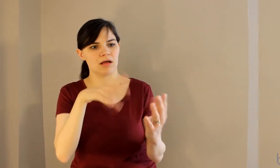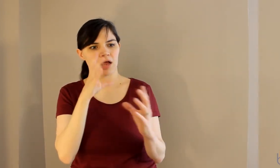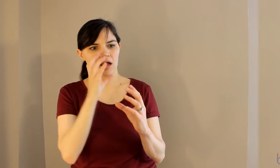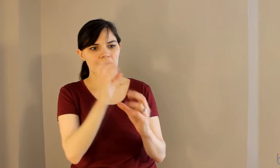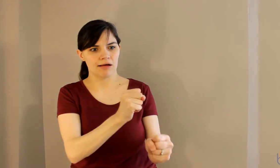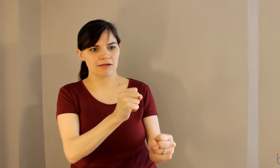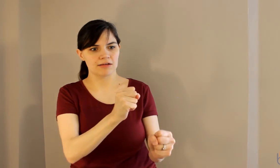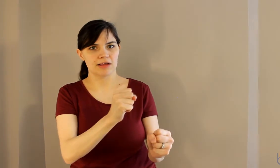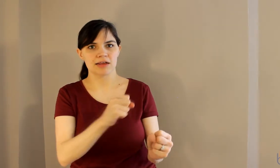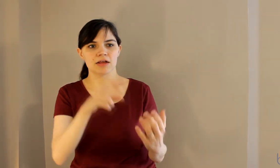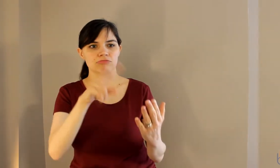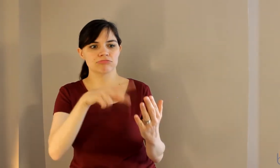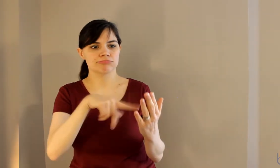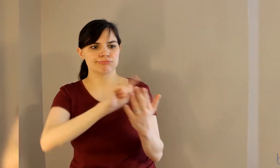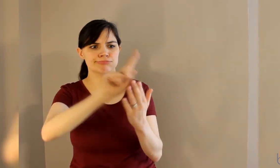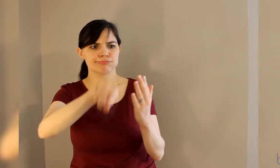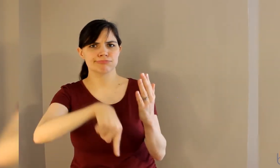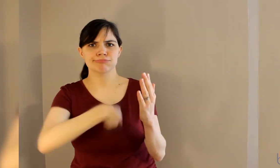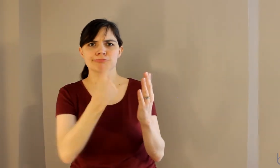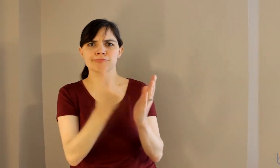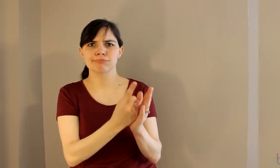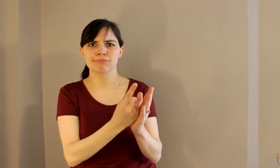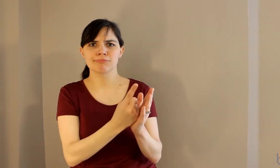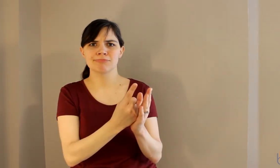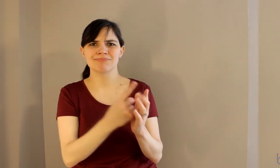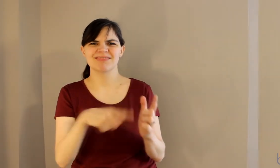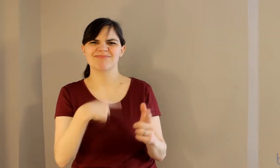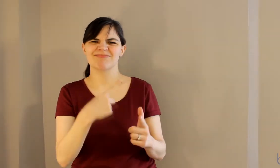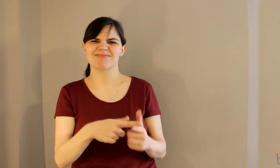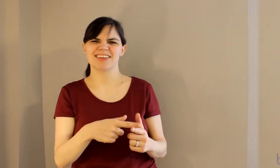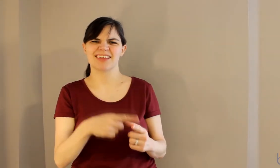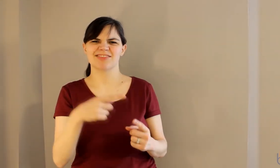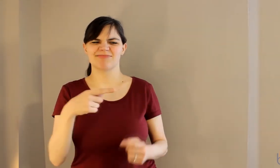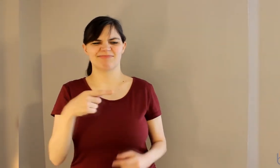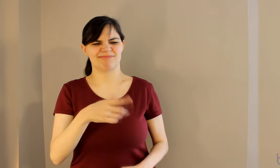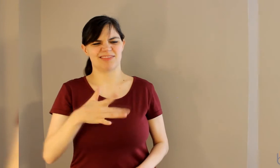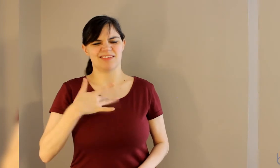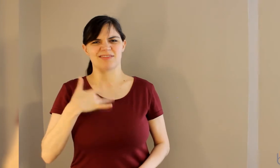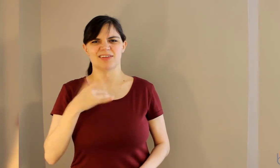and read. It was so fascinating. He read for an hour but then he felt...